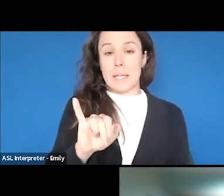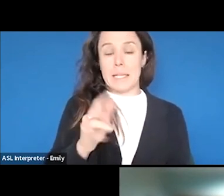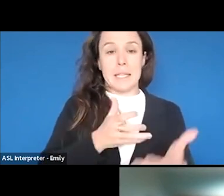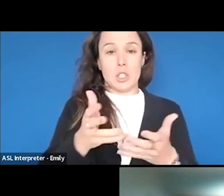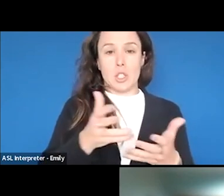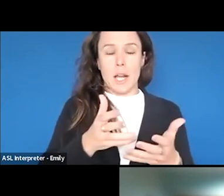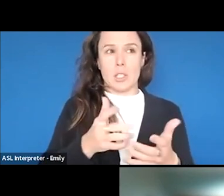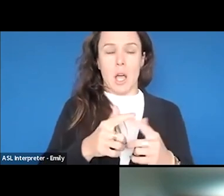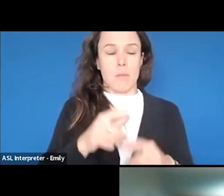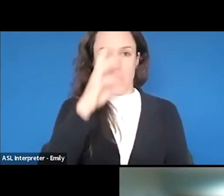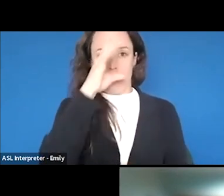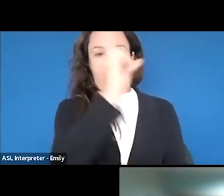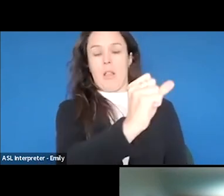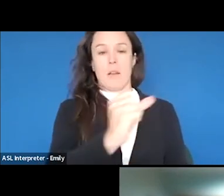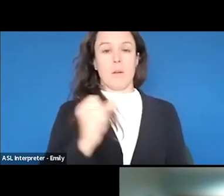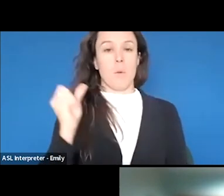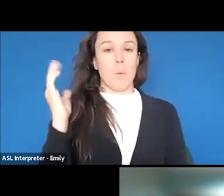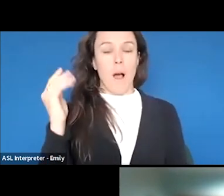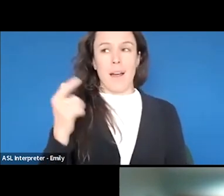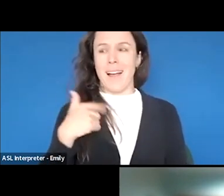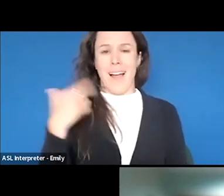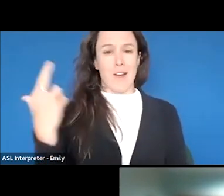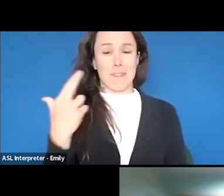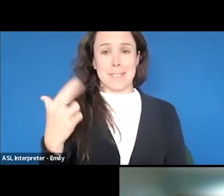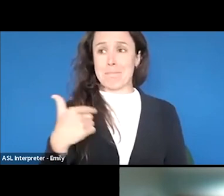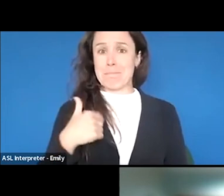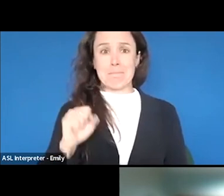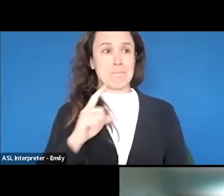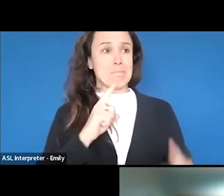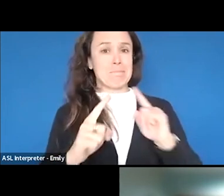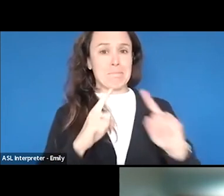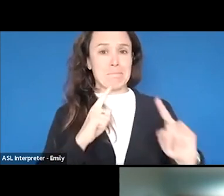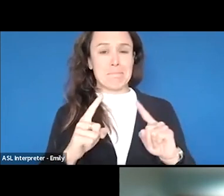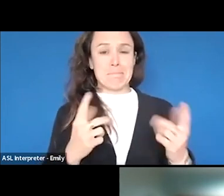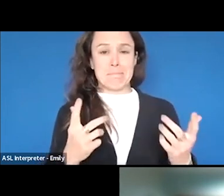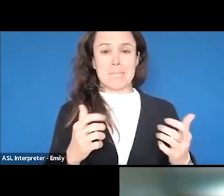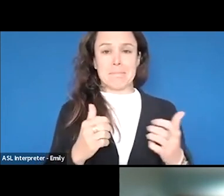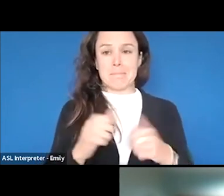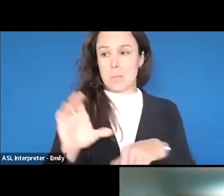suddenly realized, as you point out, that I could have a discussion with the computer in order to